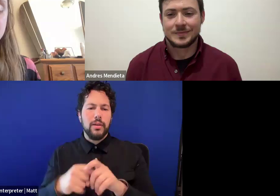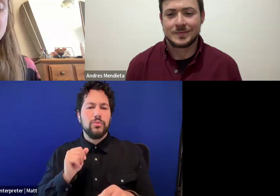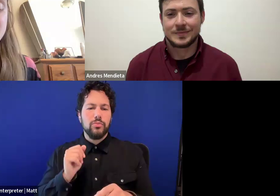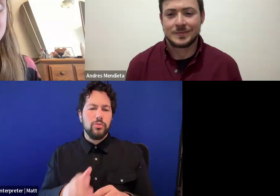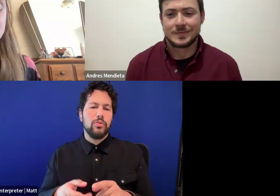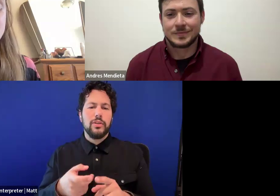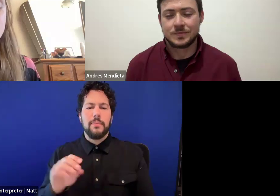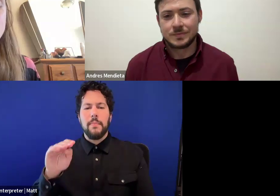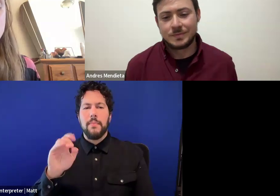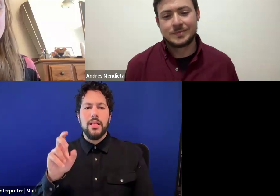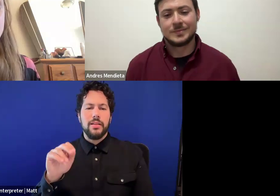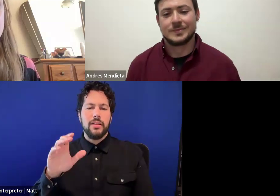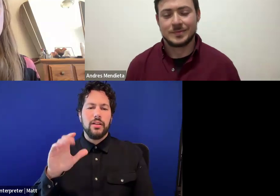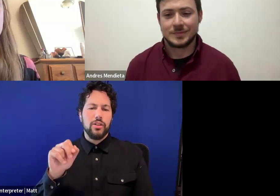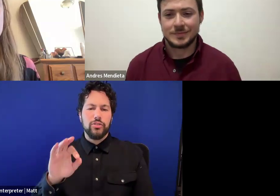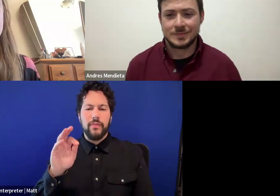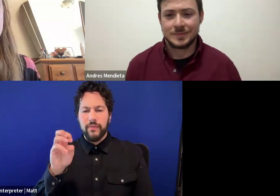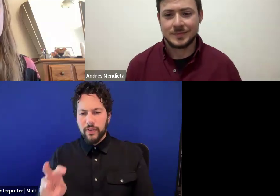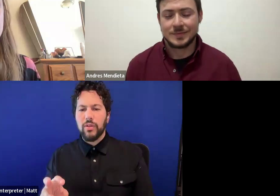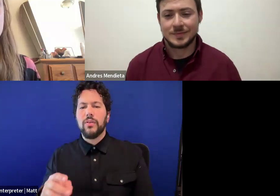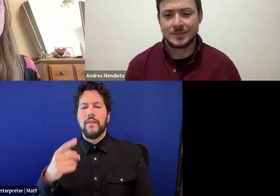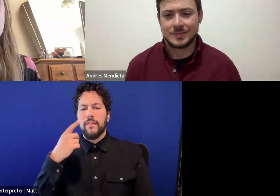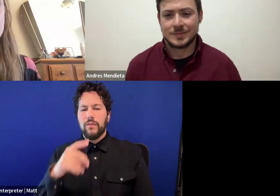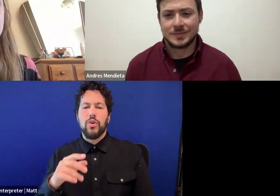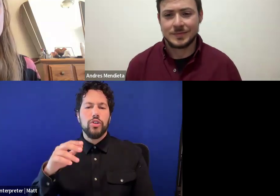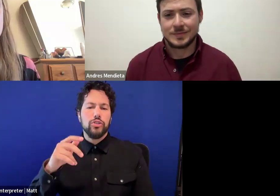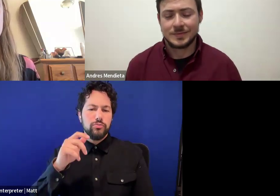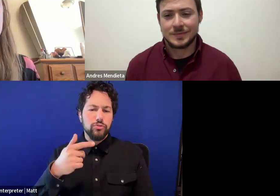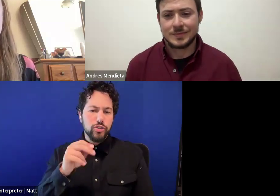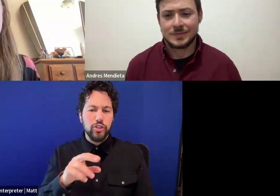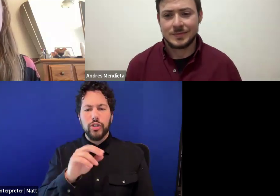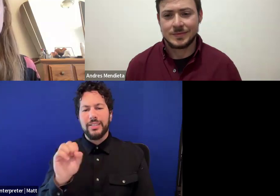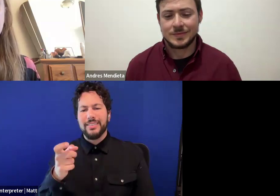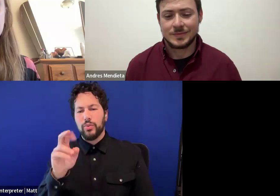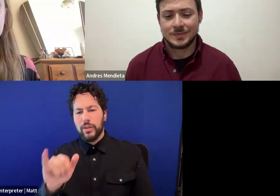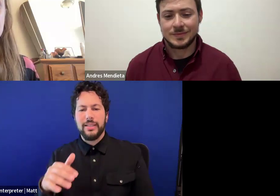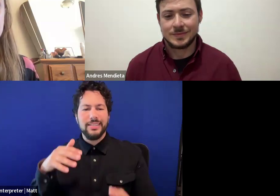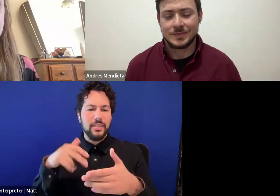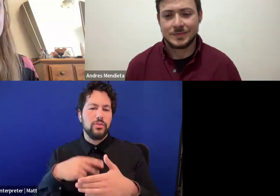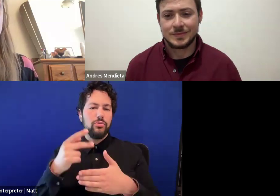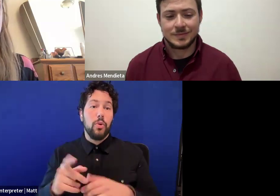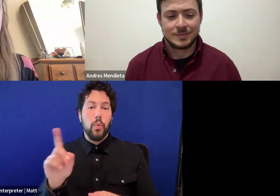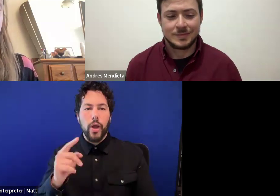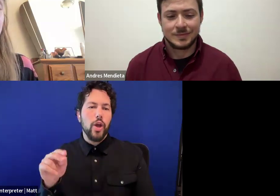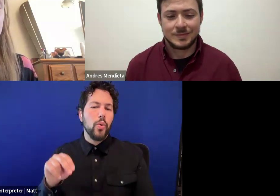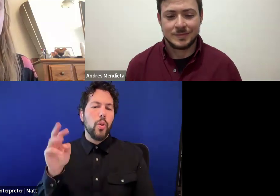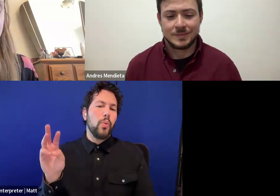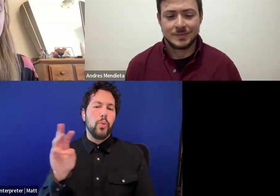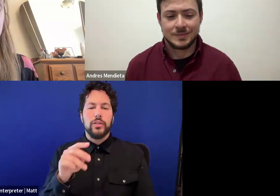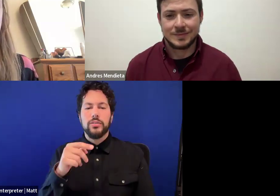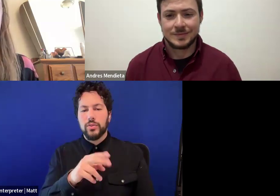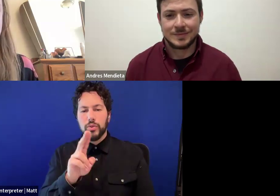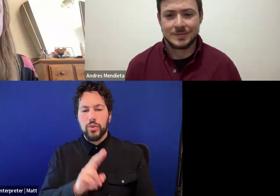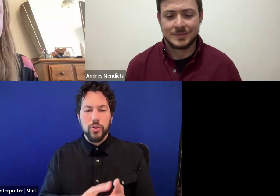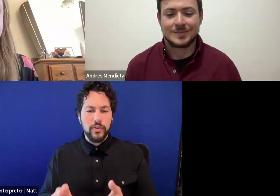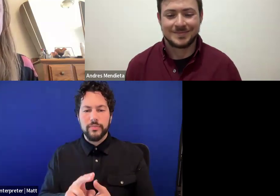He is also the co-director of the Transmasculinities Archive of Argentina and Mellon ACLS Dissertation Innovation Fellow 2026.